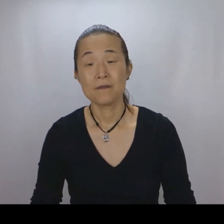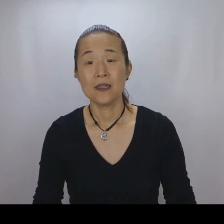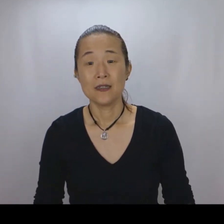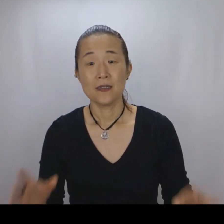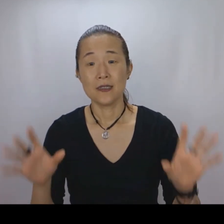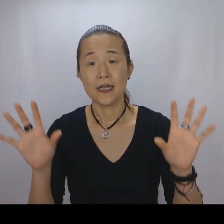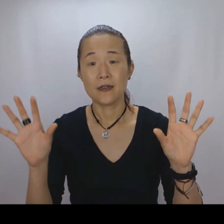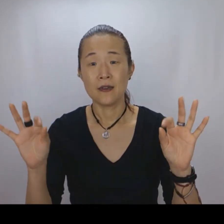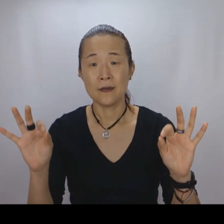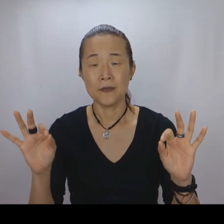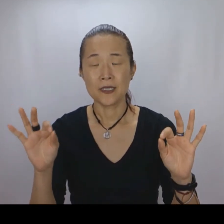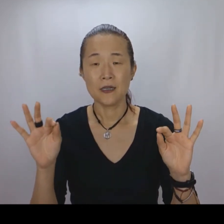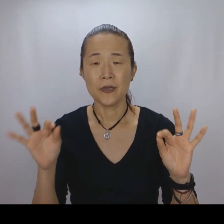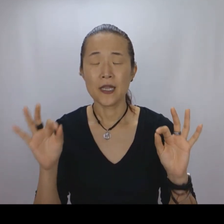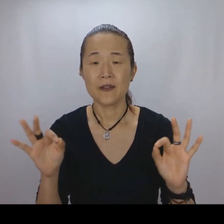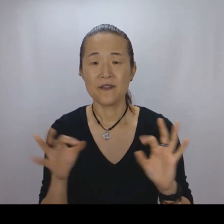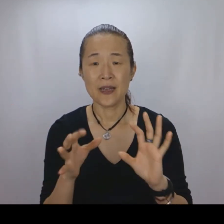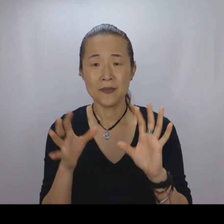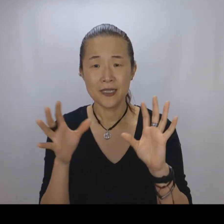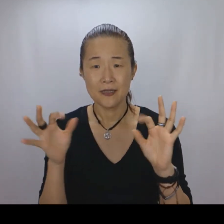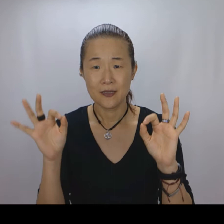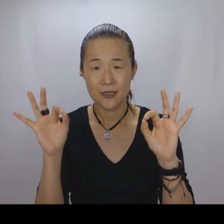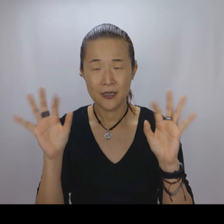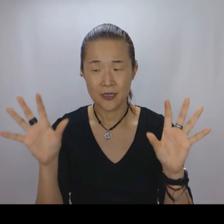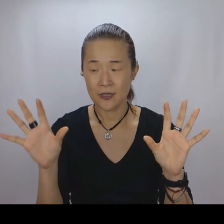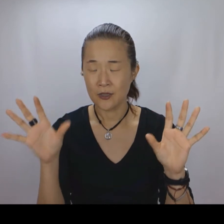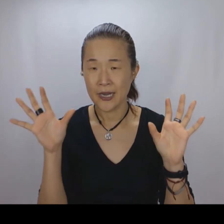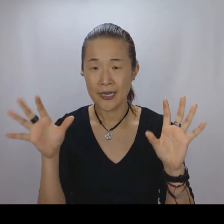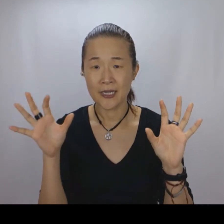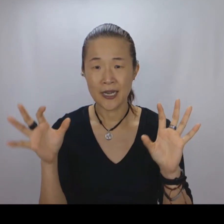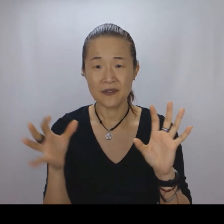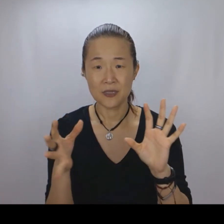So you take...it's going to be like family in that you're going to end in "F',"